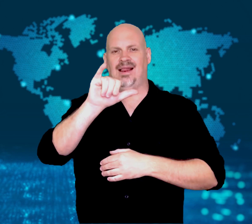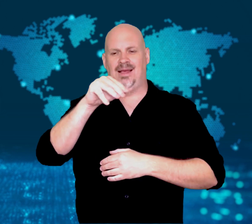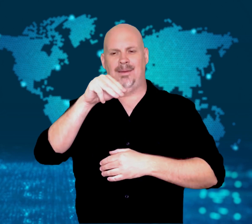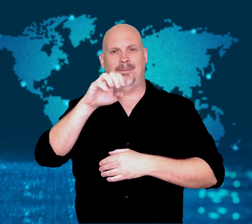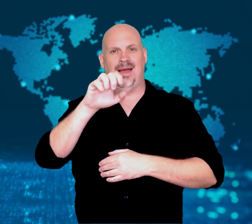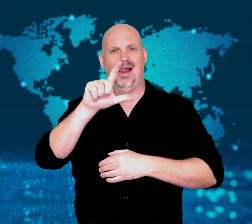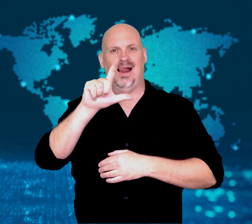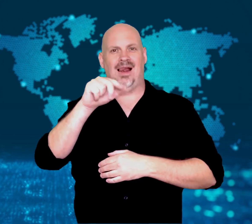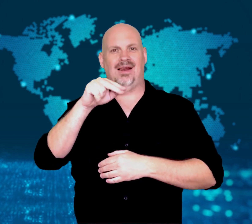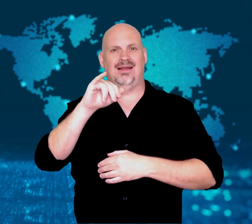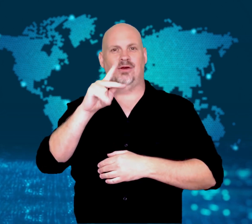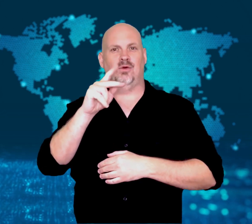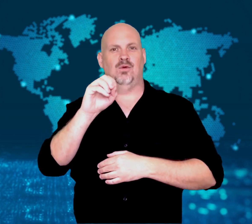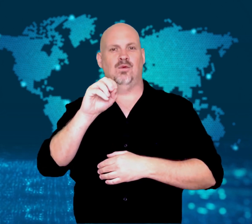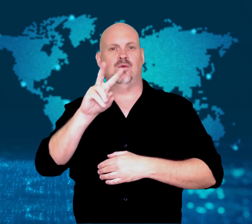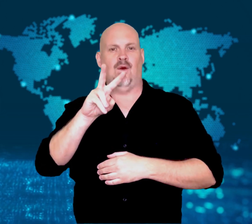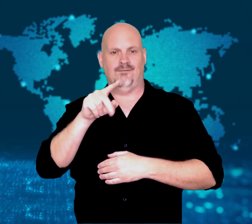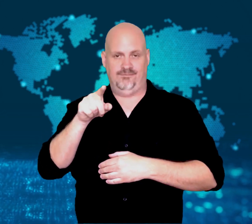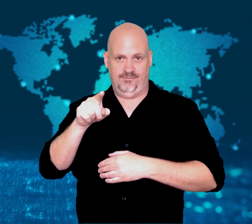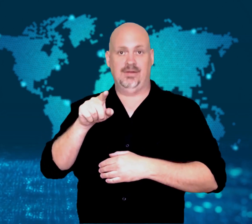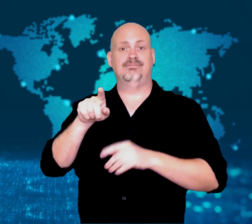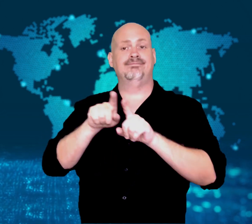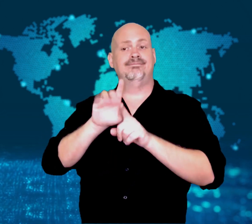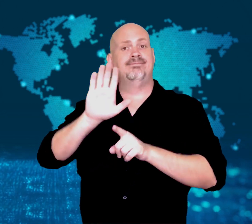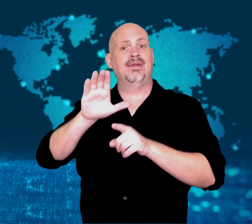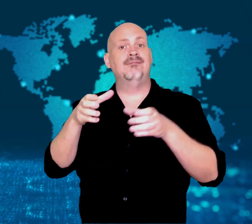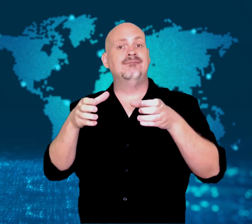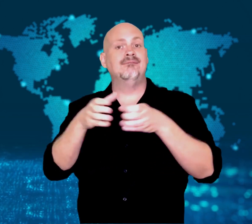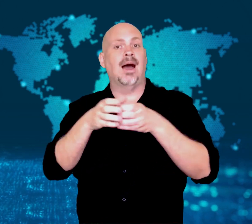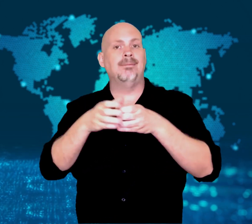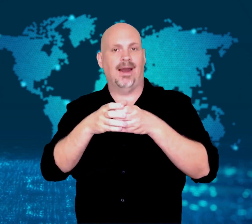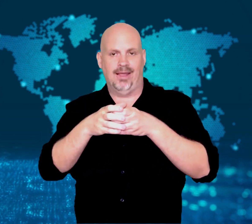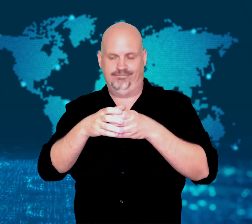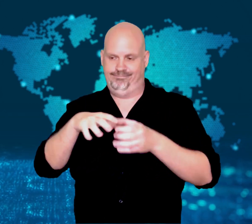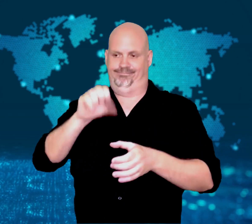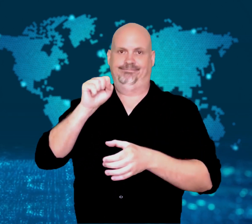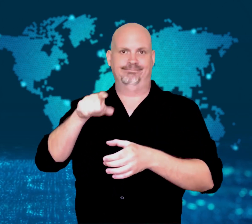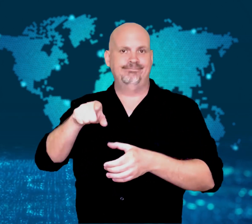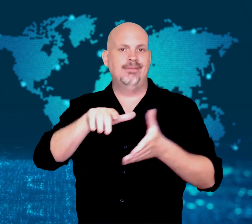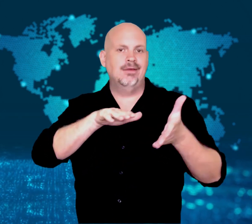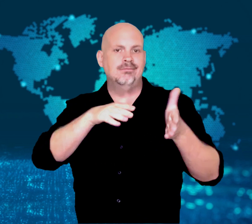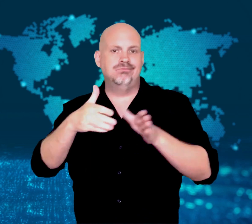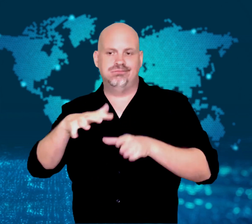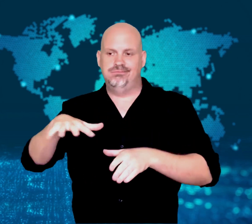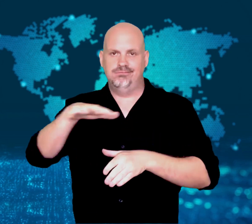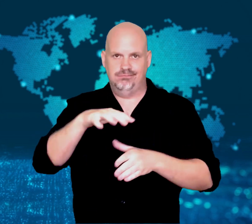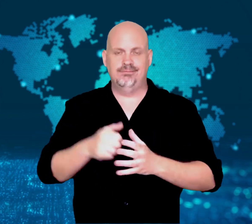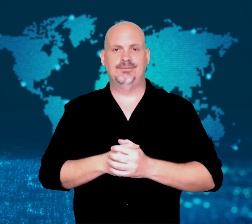Authorities ruled it a murder-suicide.